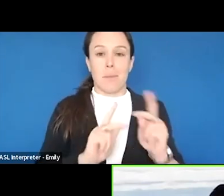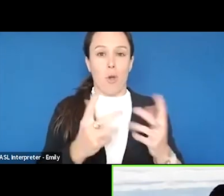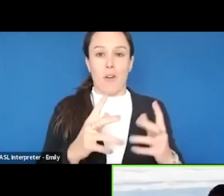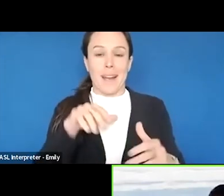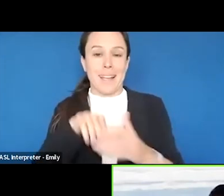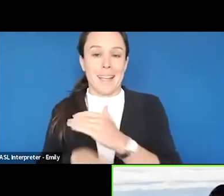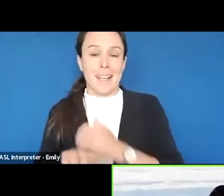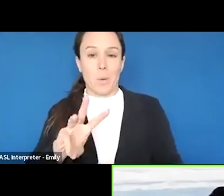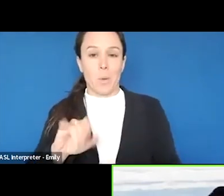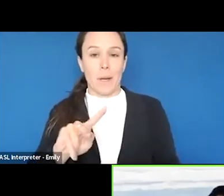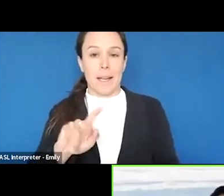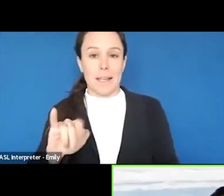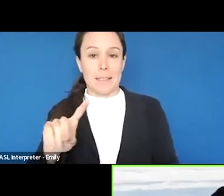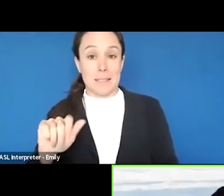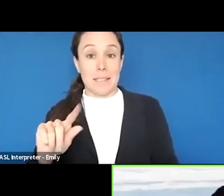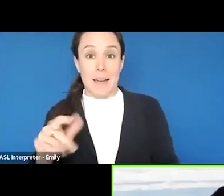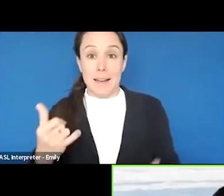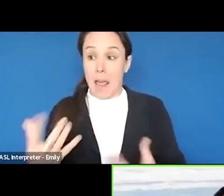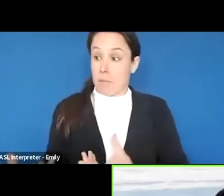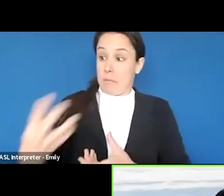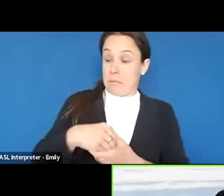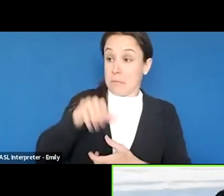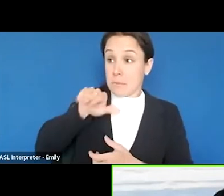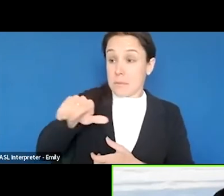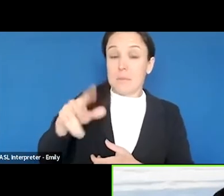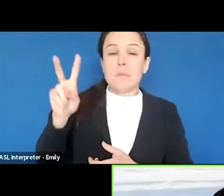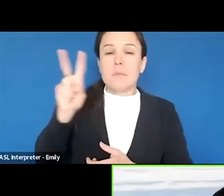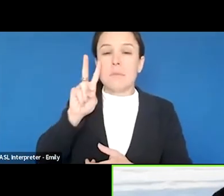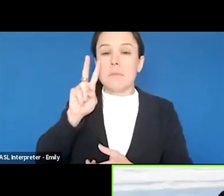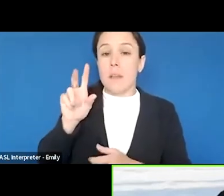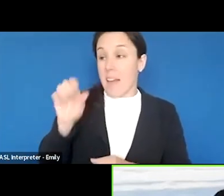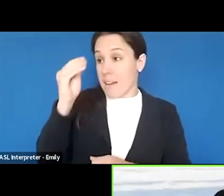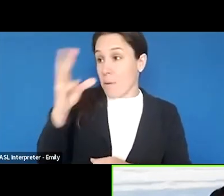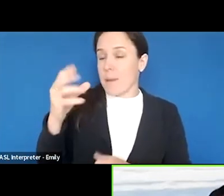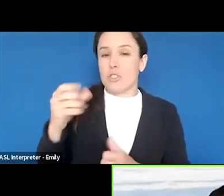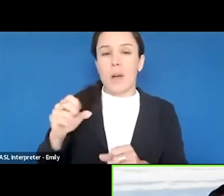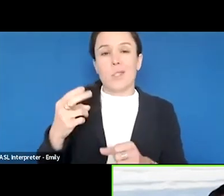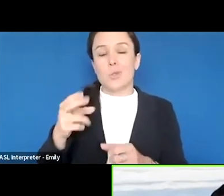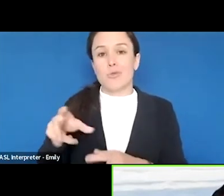to say look see if you can say you know retrieve your information using natural language. If not